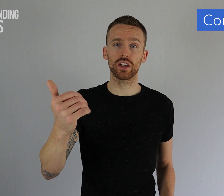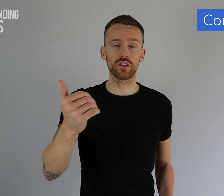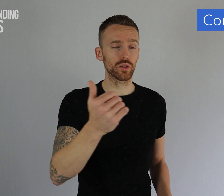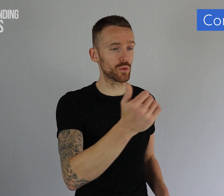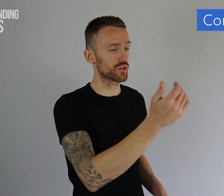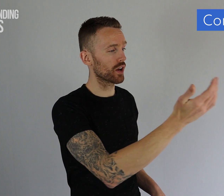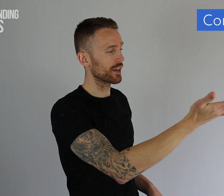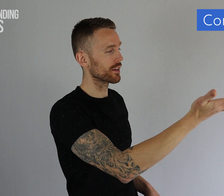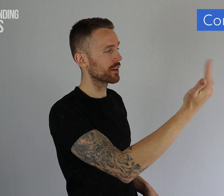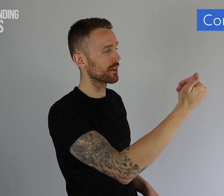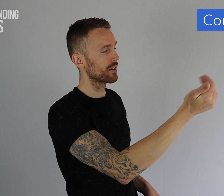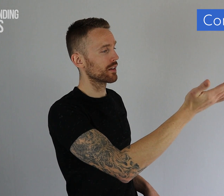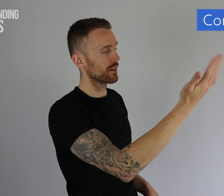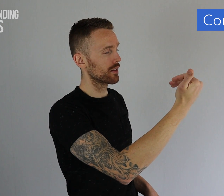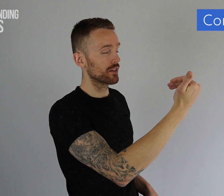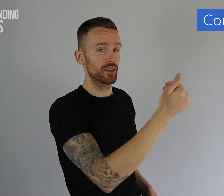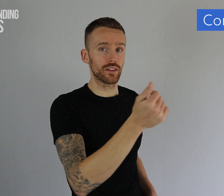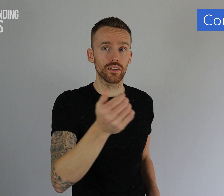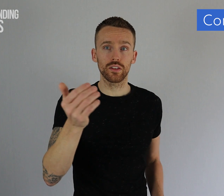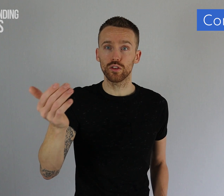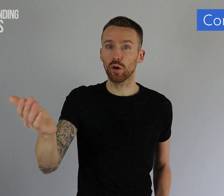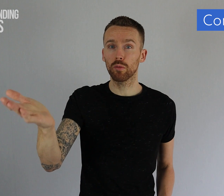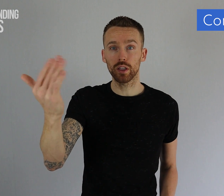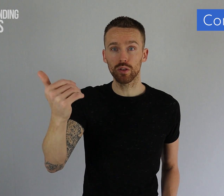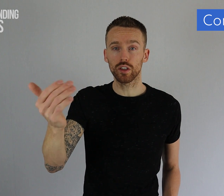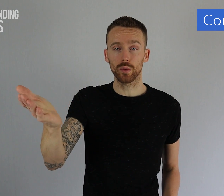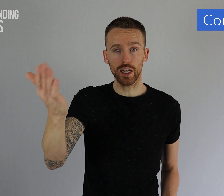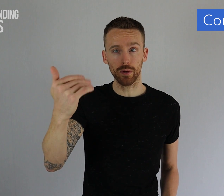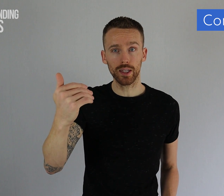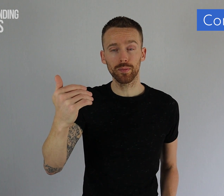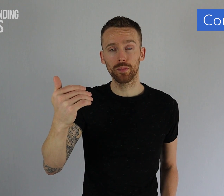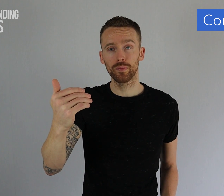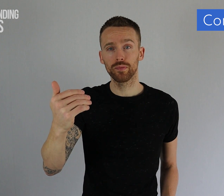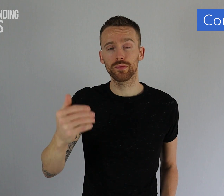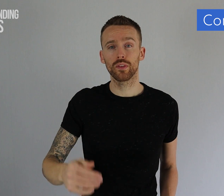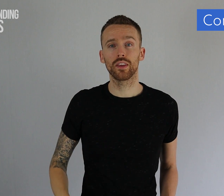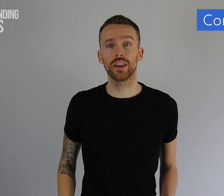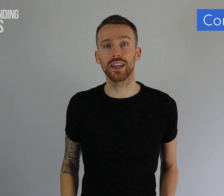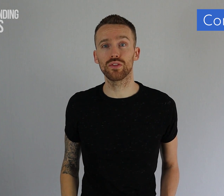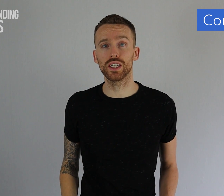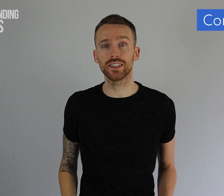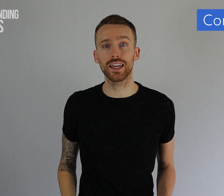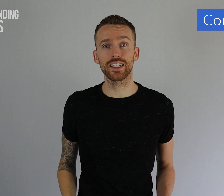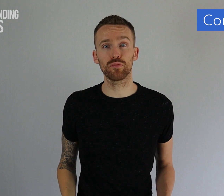fingers towards your hand. You probably use this one anyway. If you need to get a deaf